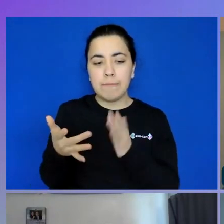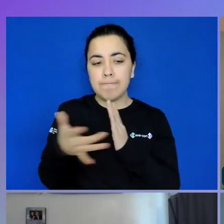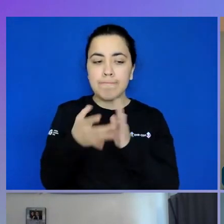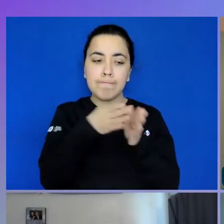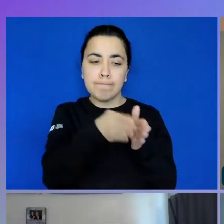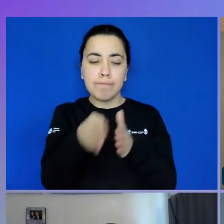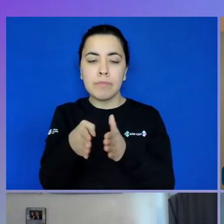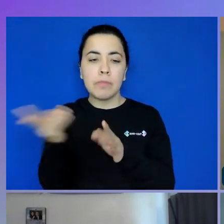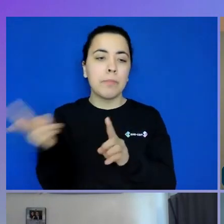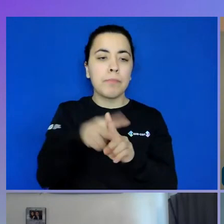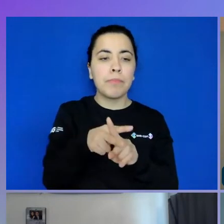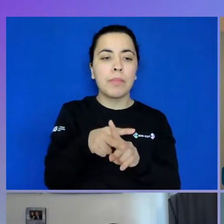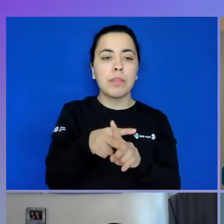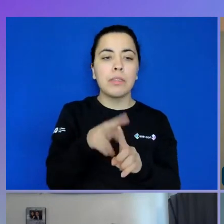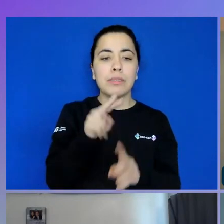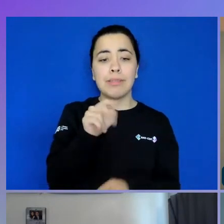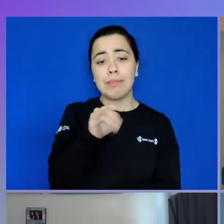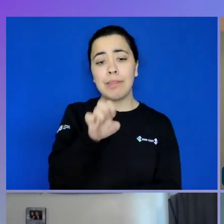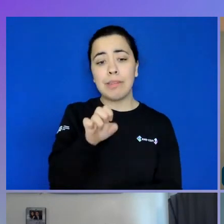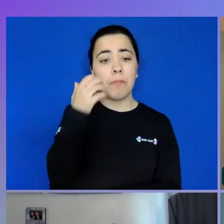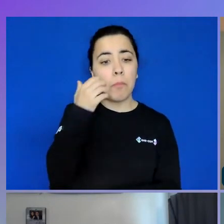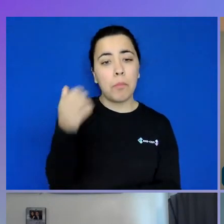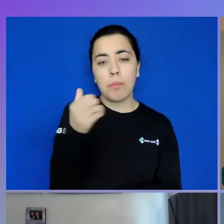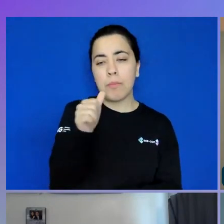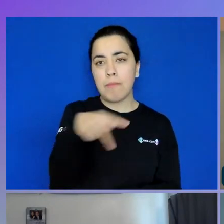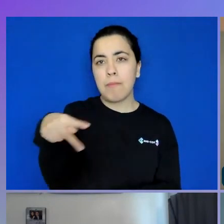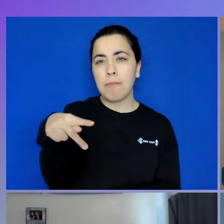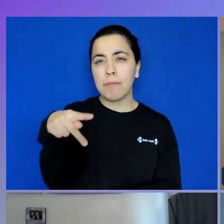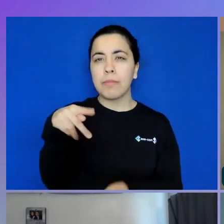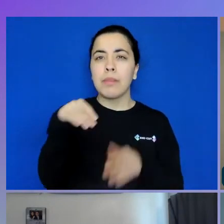accessibility testing? I'm not a mobile expert. Um, so what I